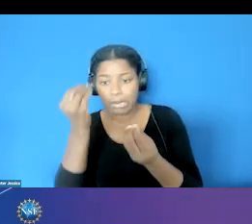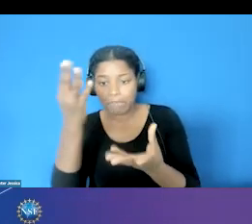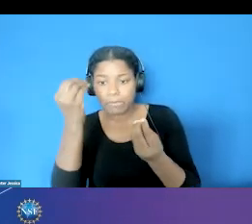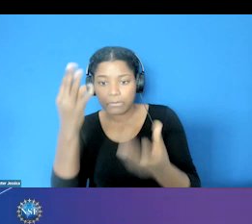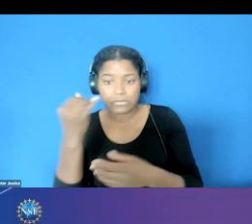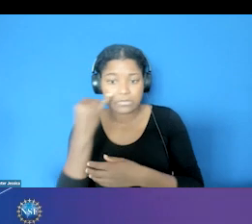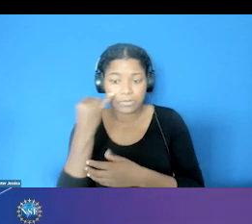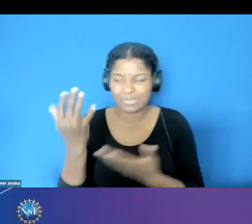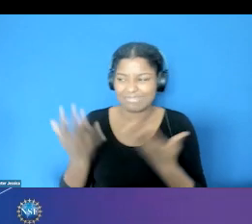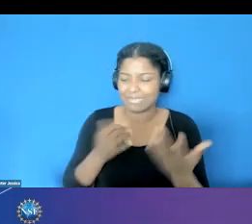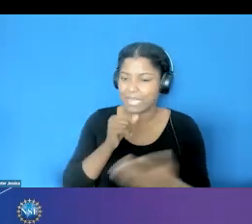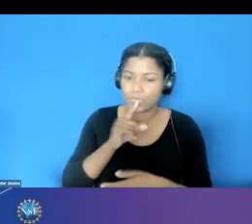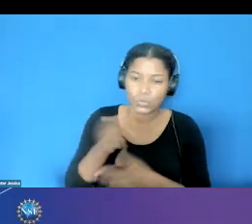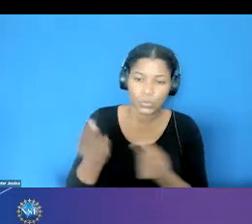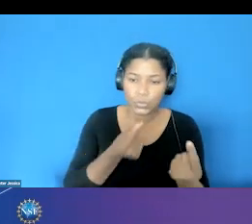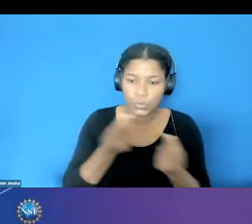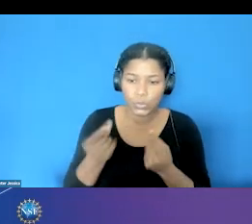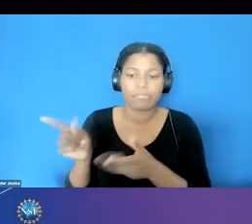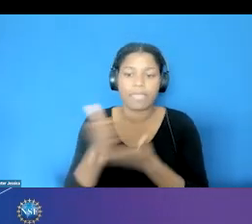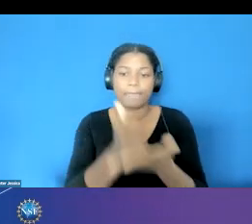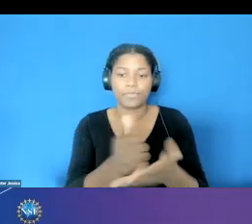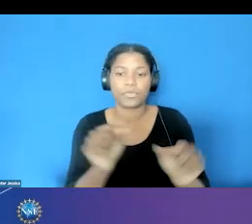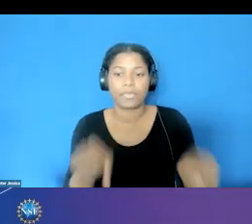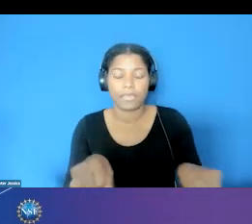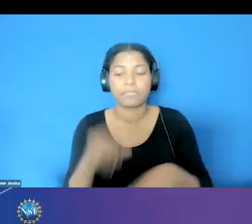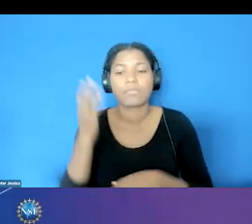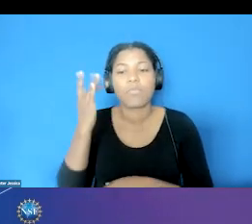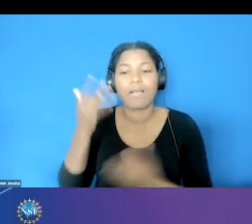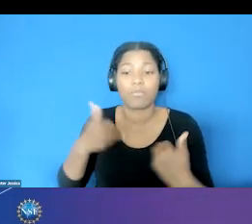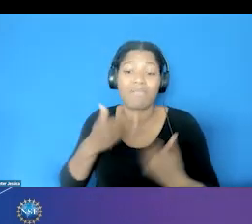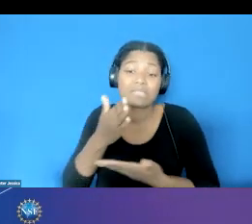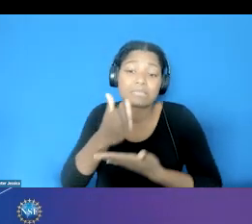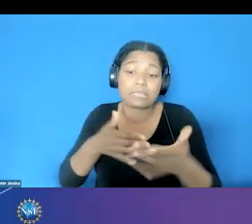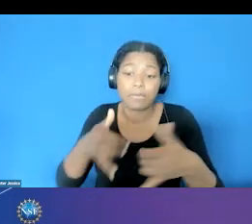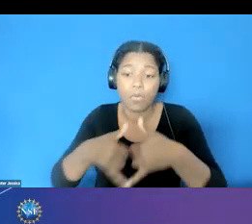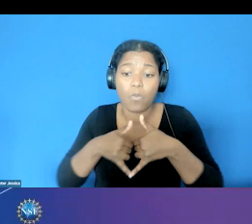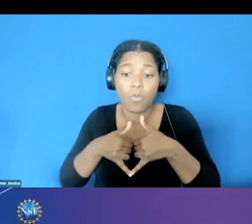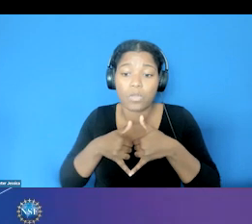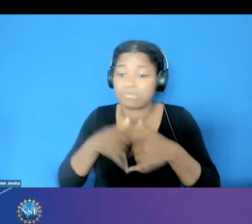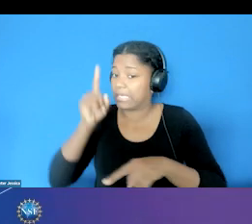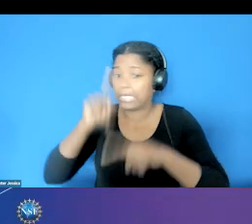and provide guidance for because we do have certain awards that actually are not allowed to be transferred.